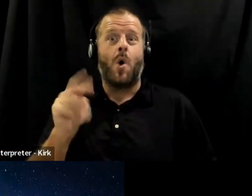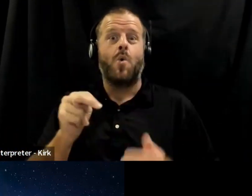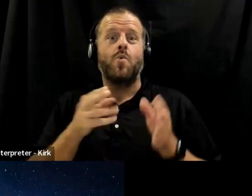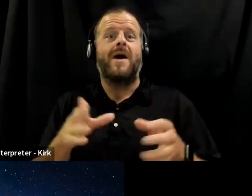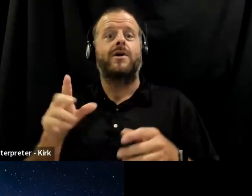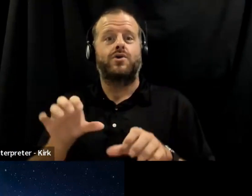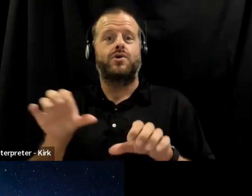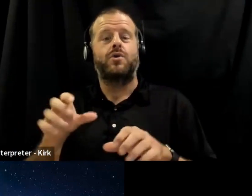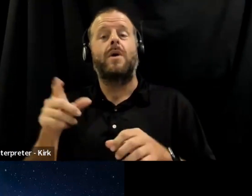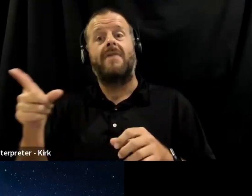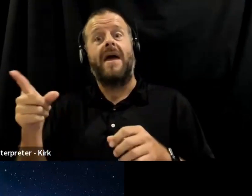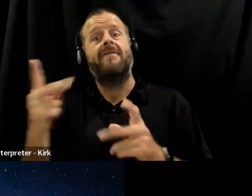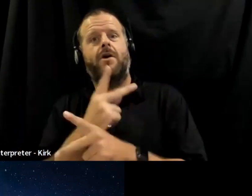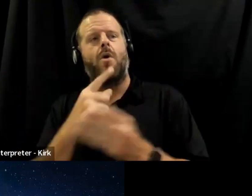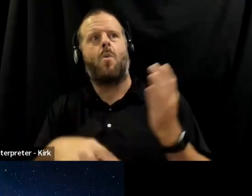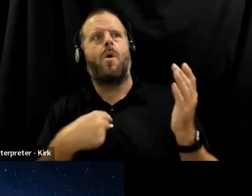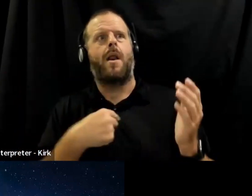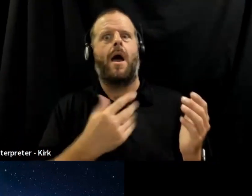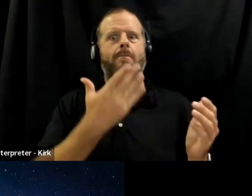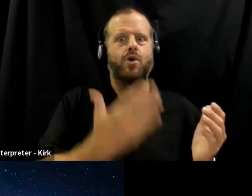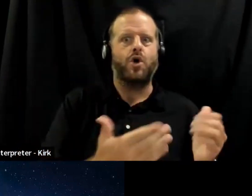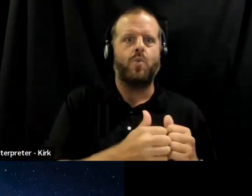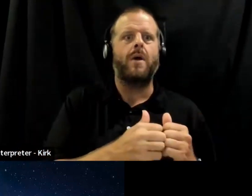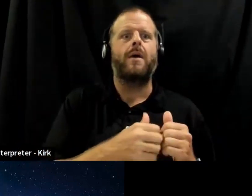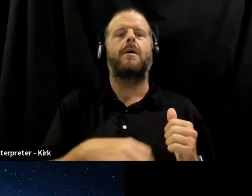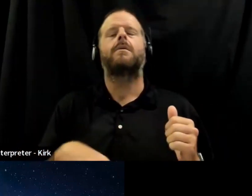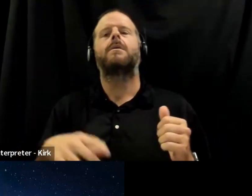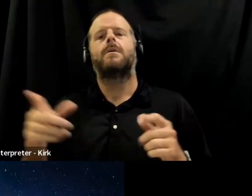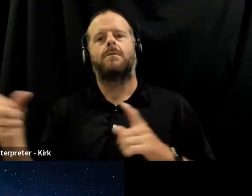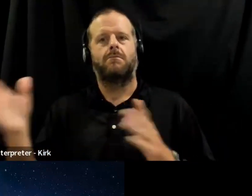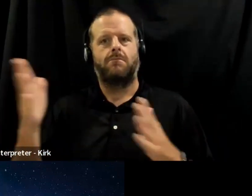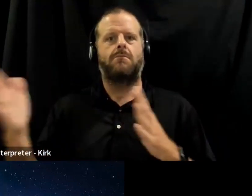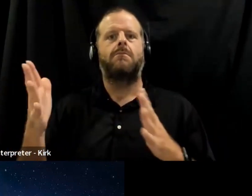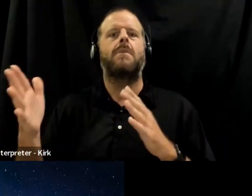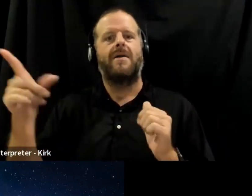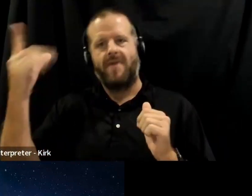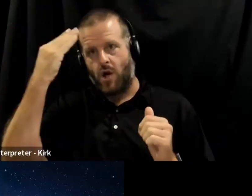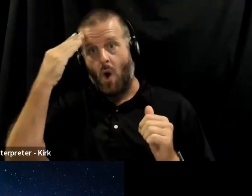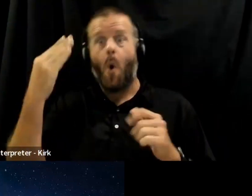figure out what I'm good at and they know, okay, this is what you might have help with.